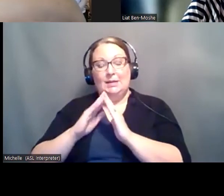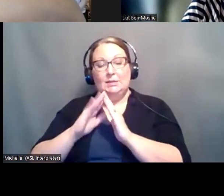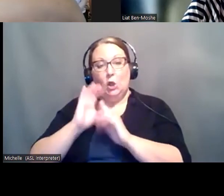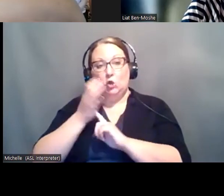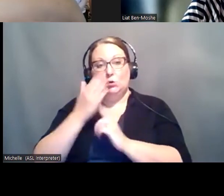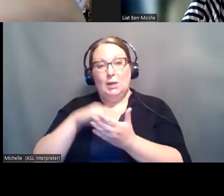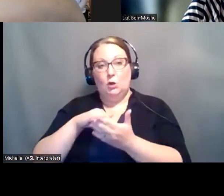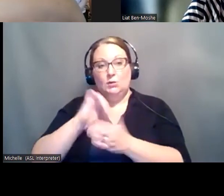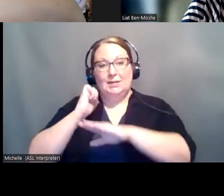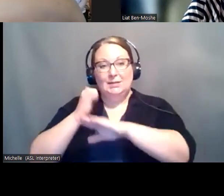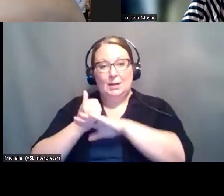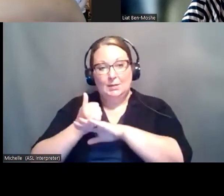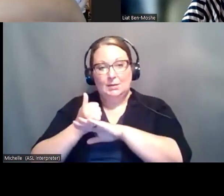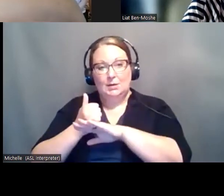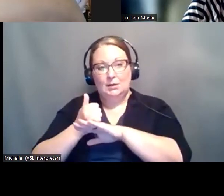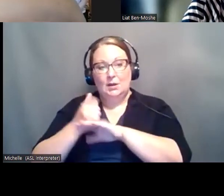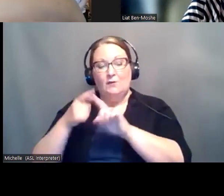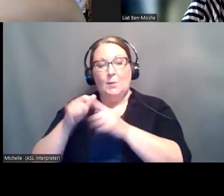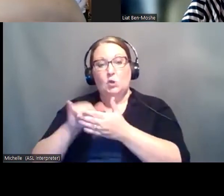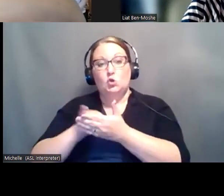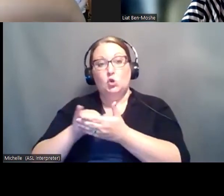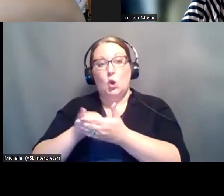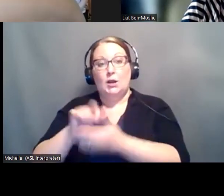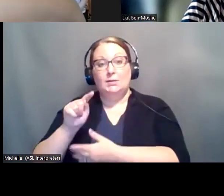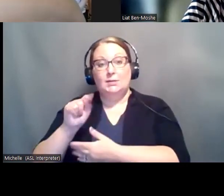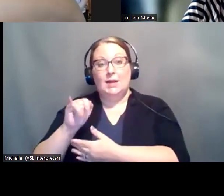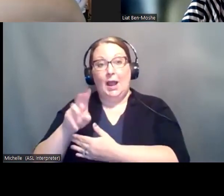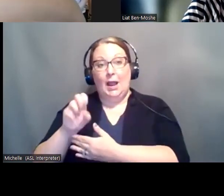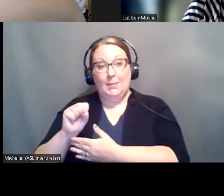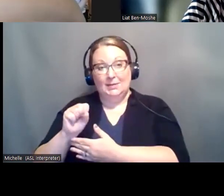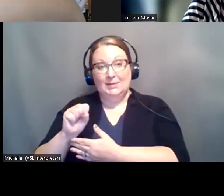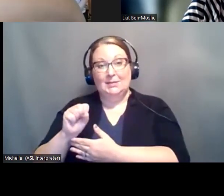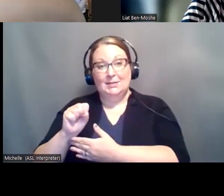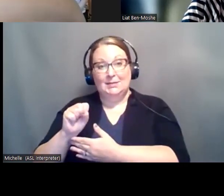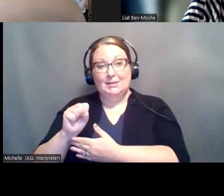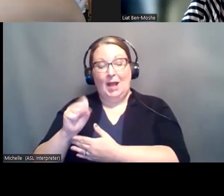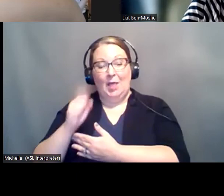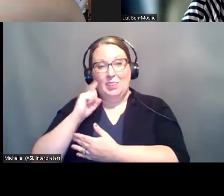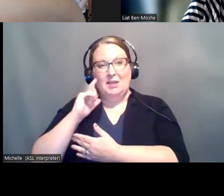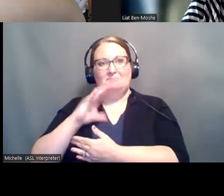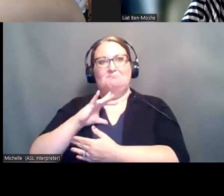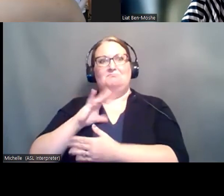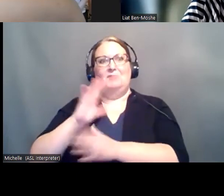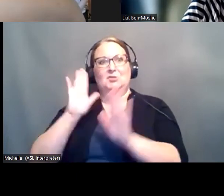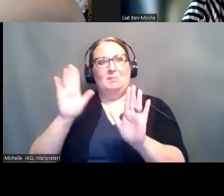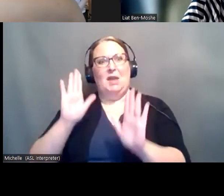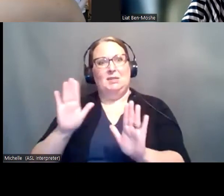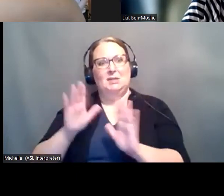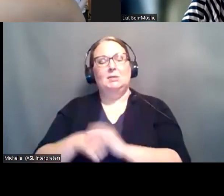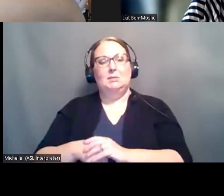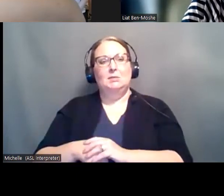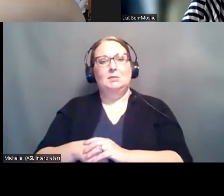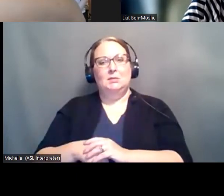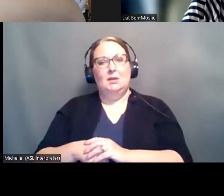and it's actually from "The New York Times", which I think is amazing that somehow it got picked up